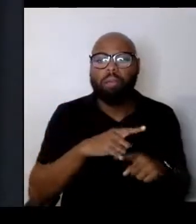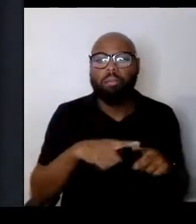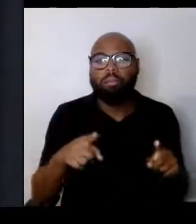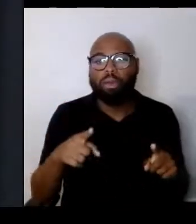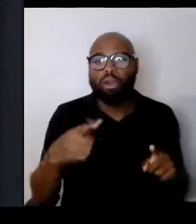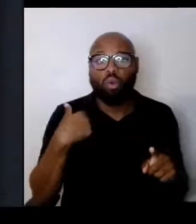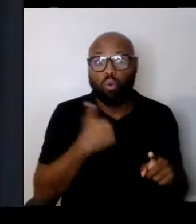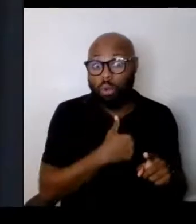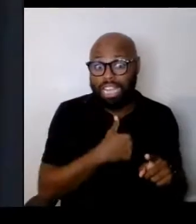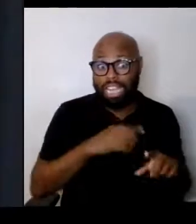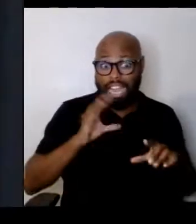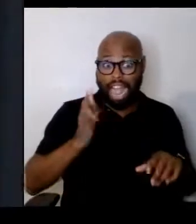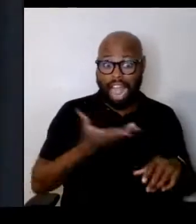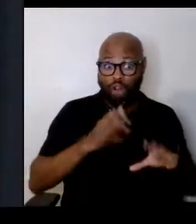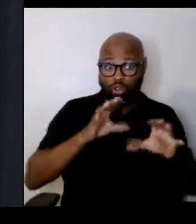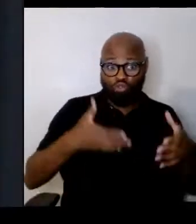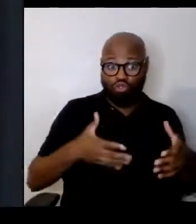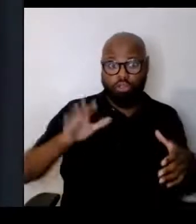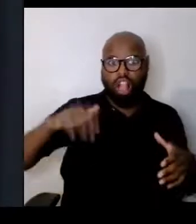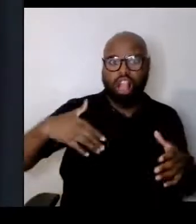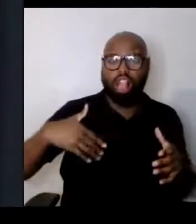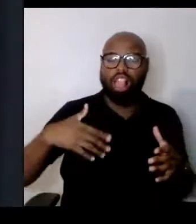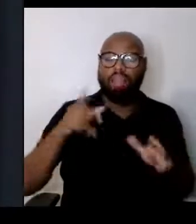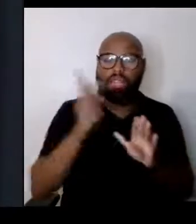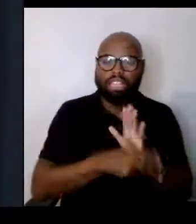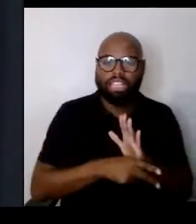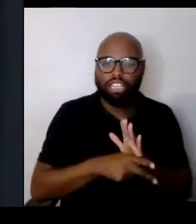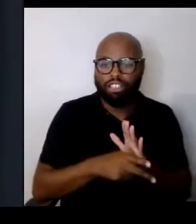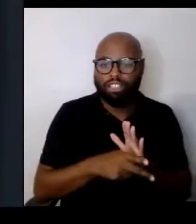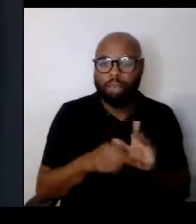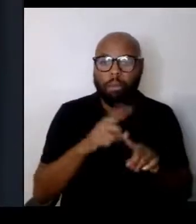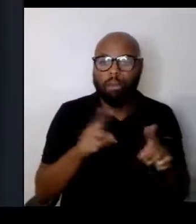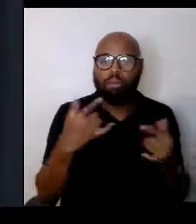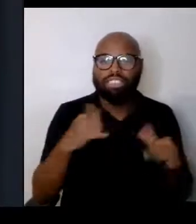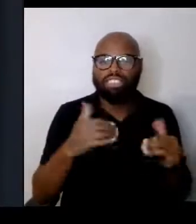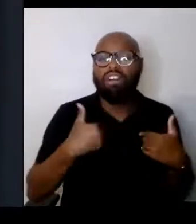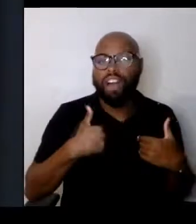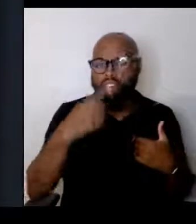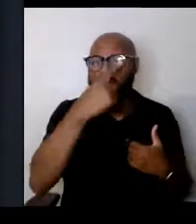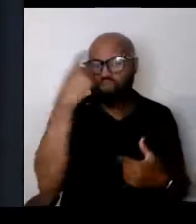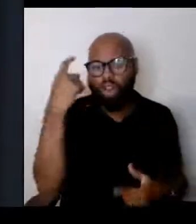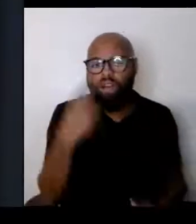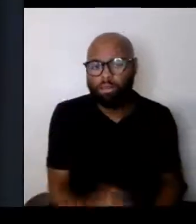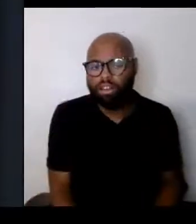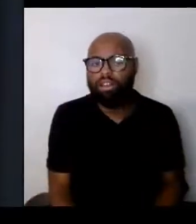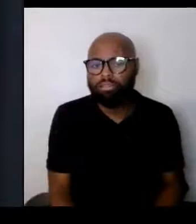but we still have that. And a part of that is the identity that comes